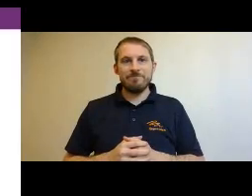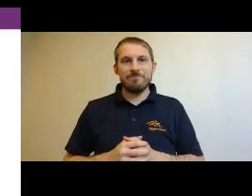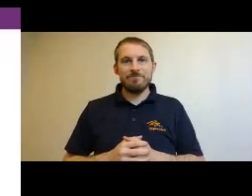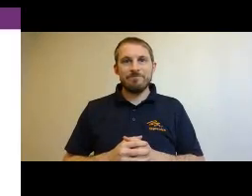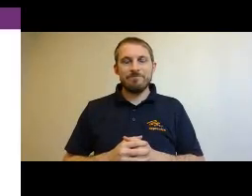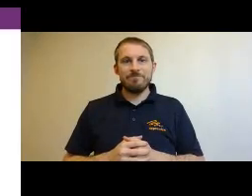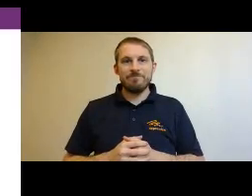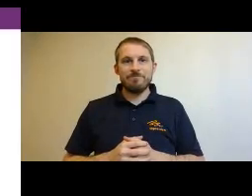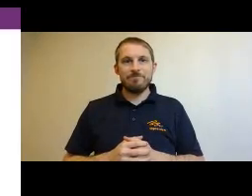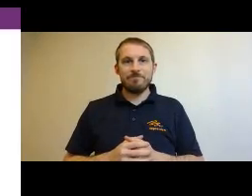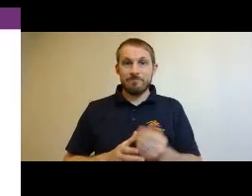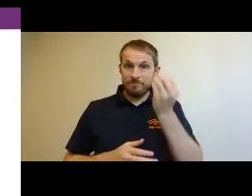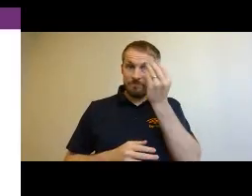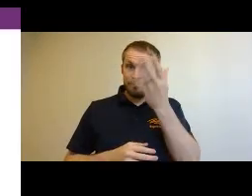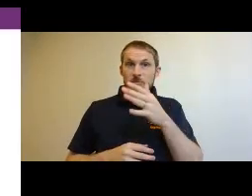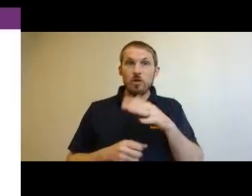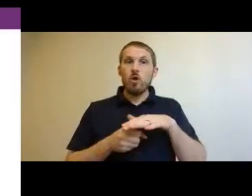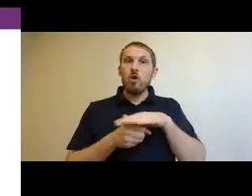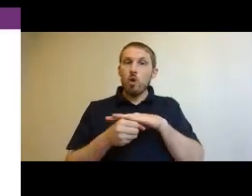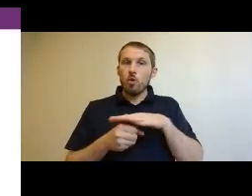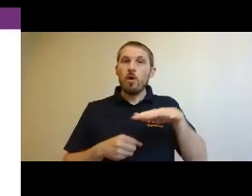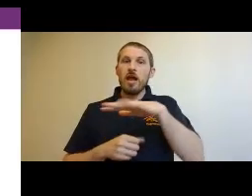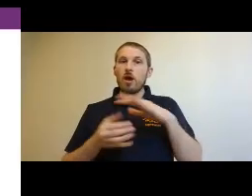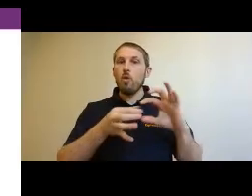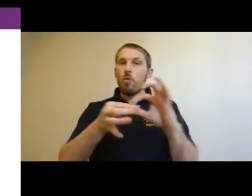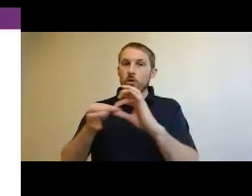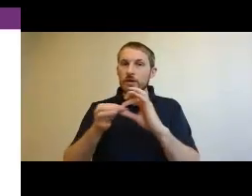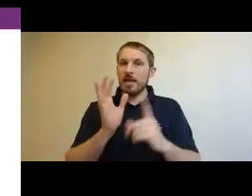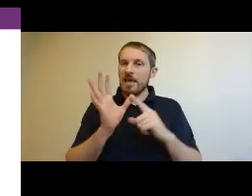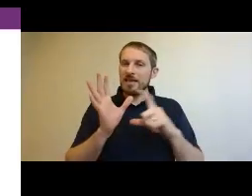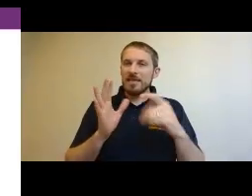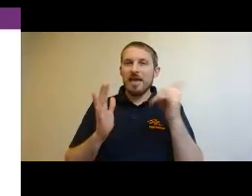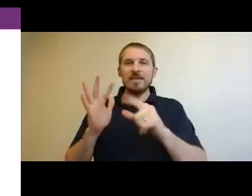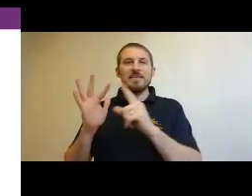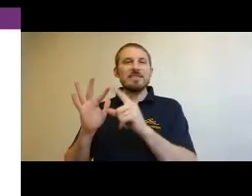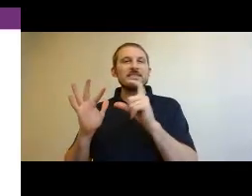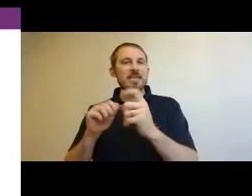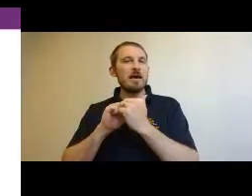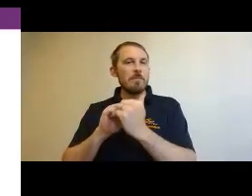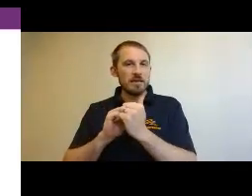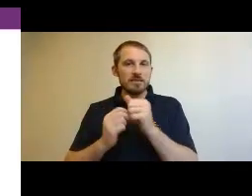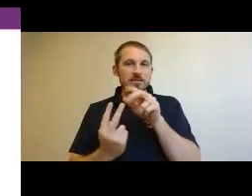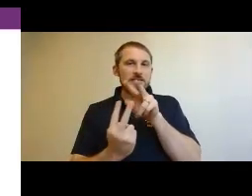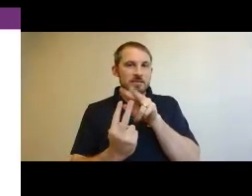Local area coordinators and early childhood partners are